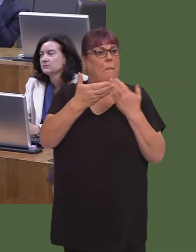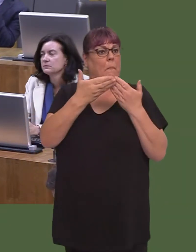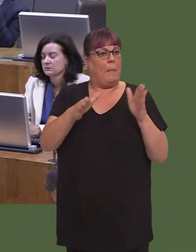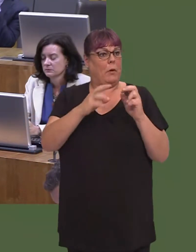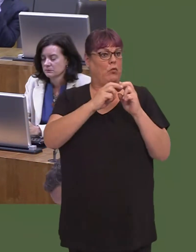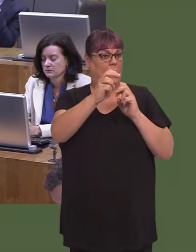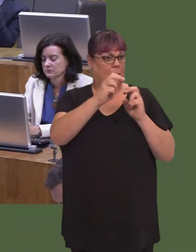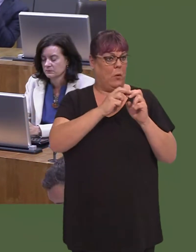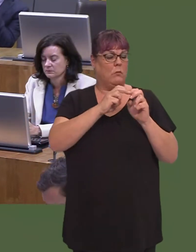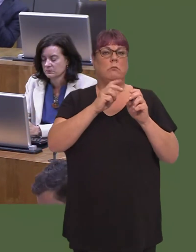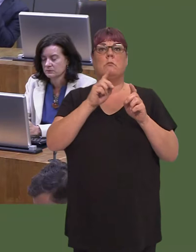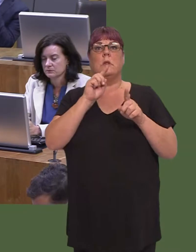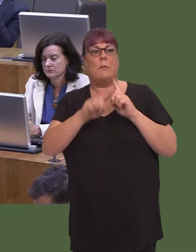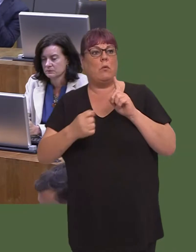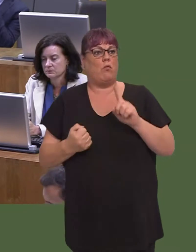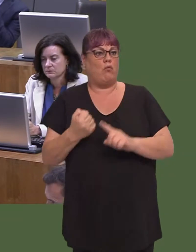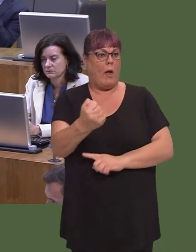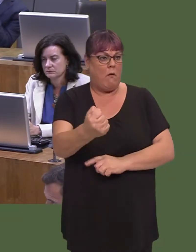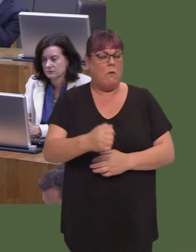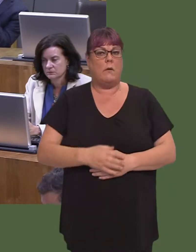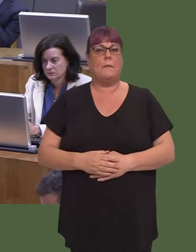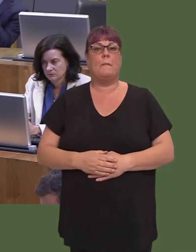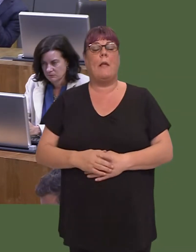the traffic in the area is already intense in peak hours. So, will the First Minister